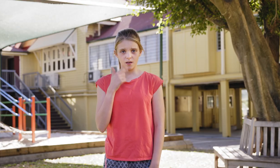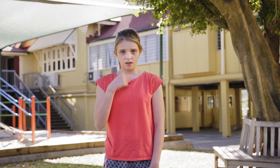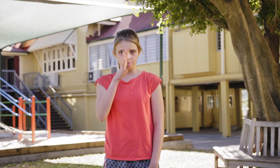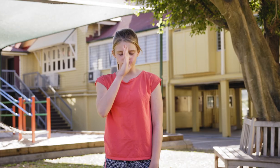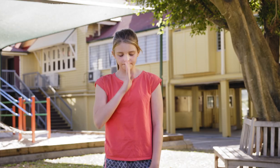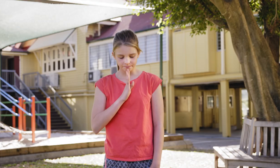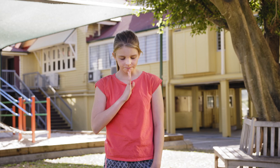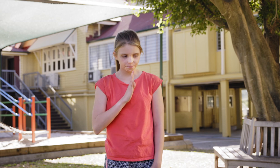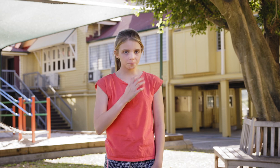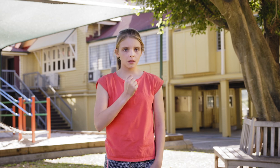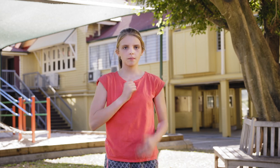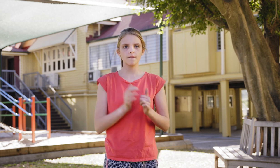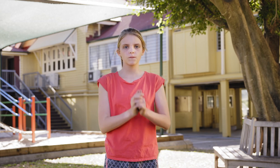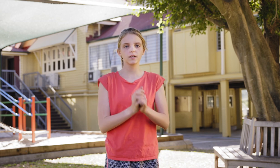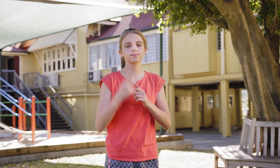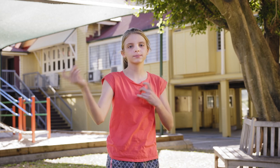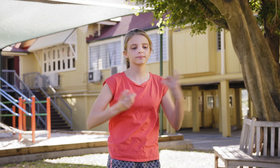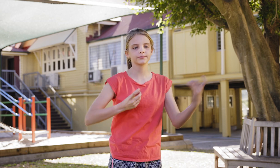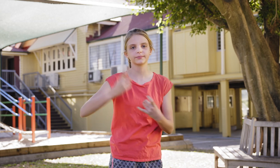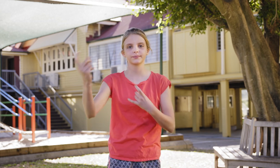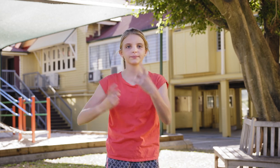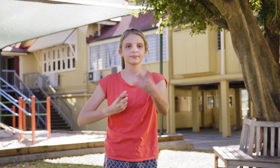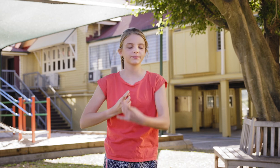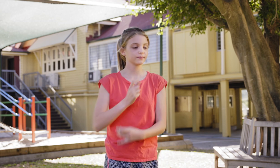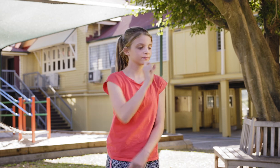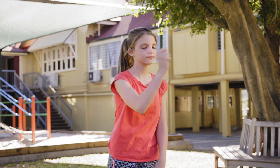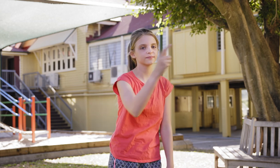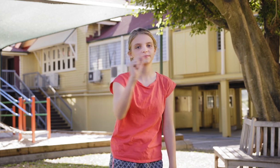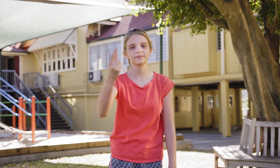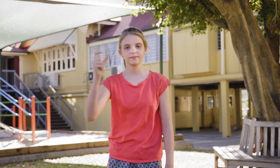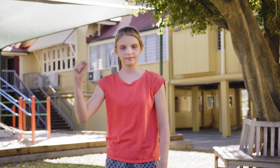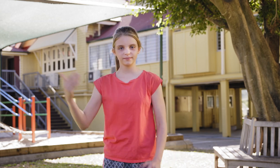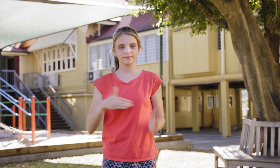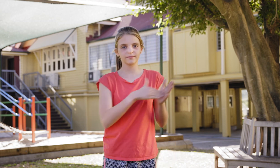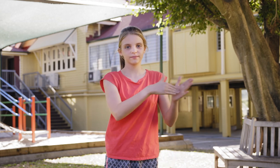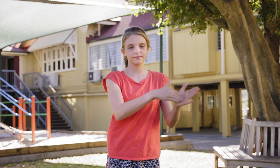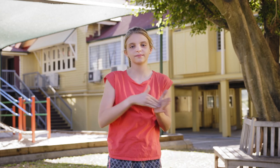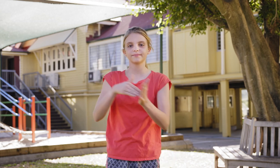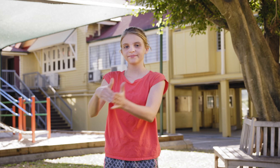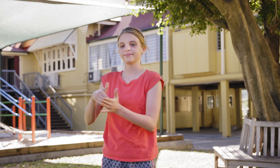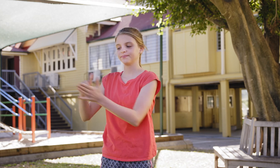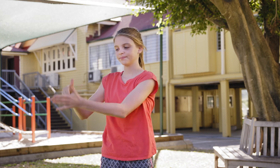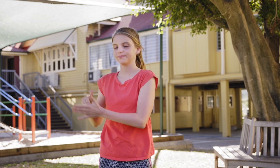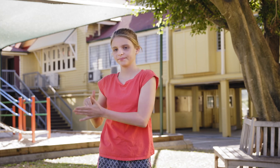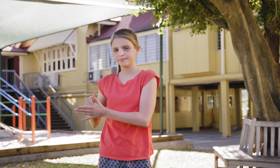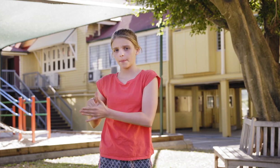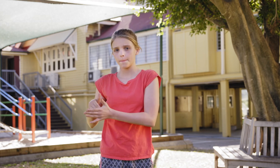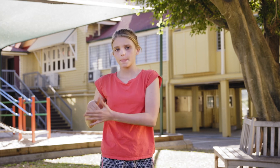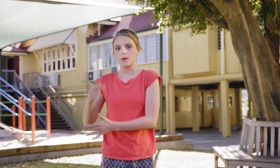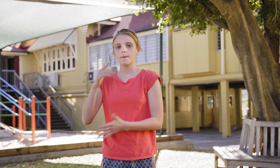When I'm feeling sad, my friends will come over to me because they understand me and they'll help me,